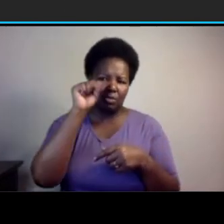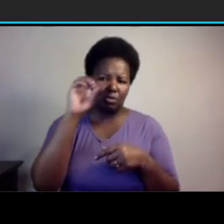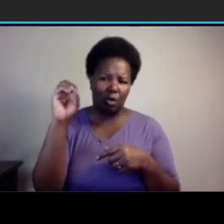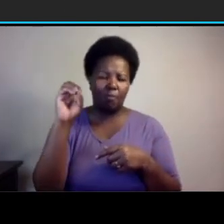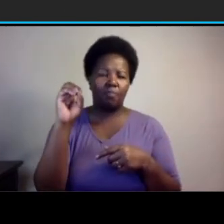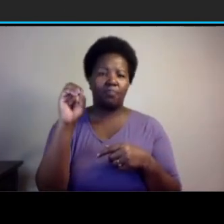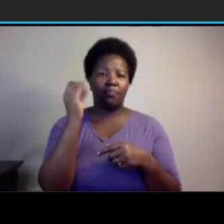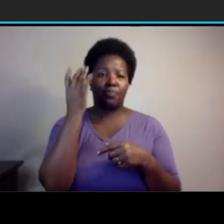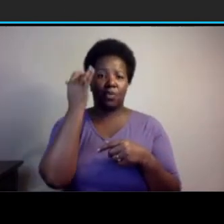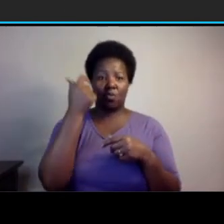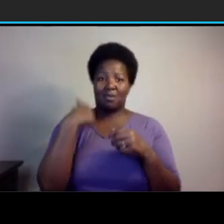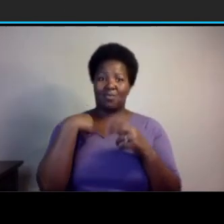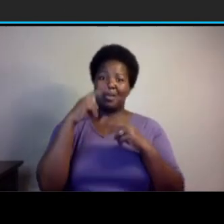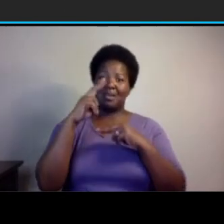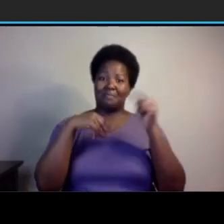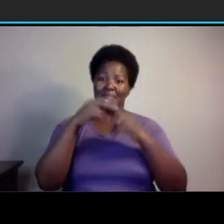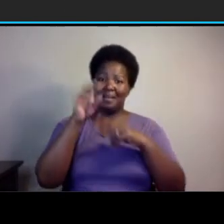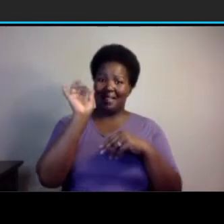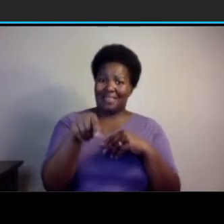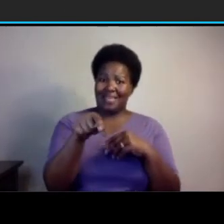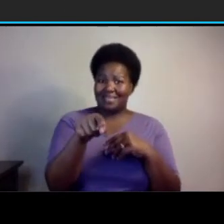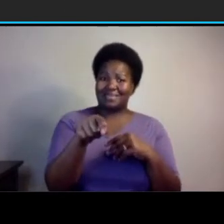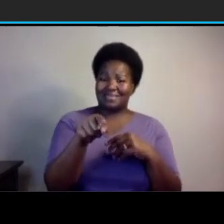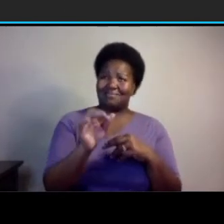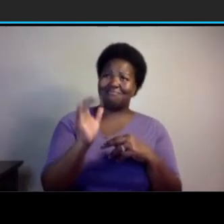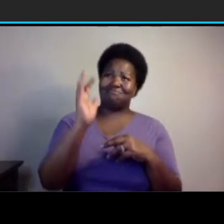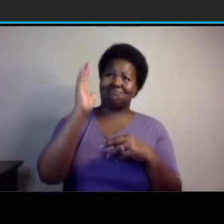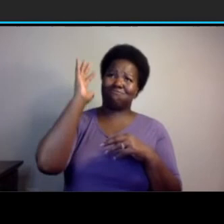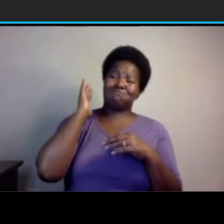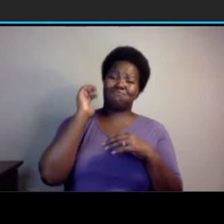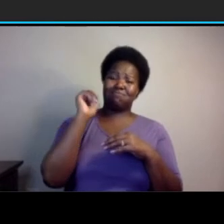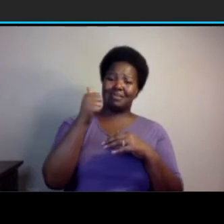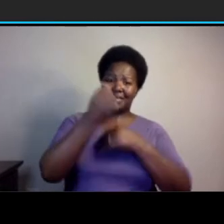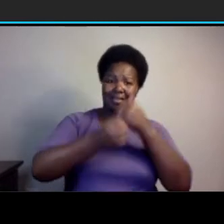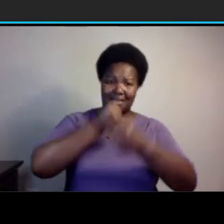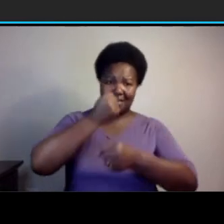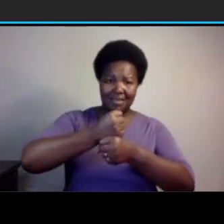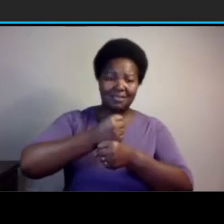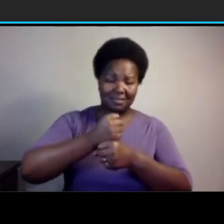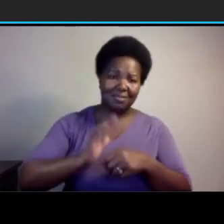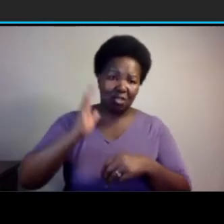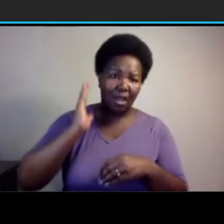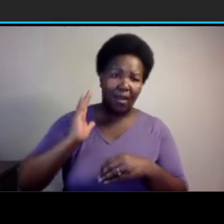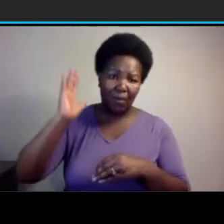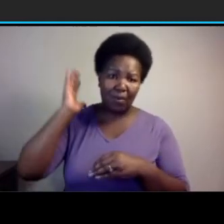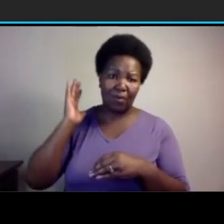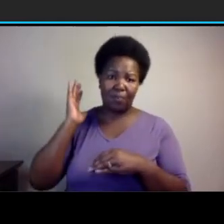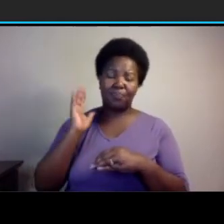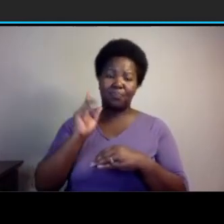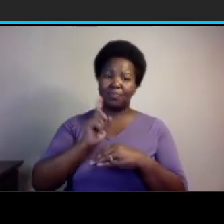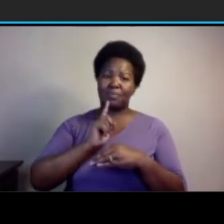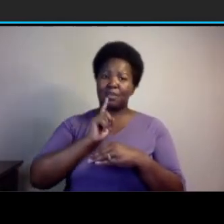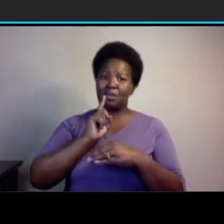about 10 years ago from the other configuration to what's existing today and the way we approached